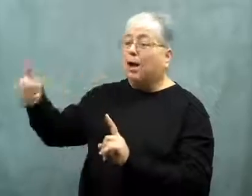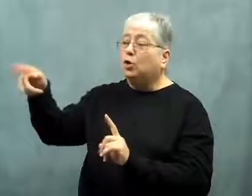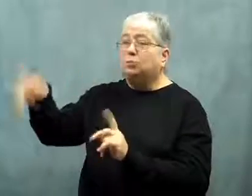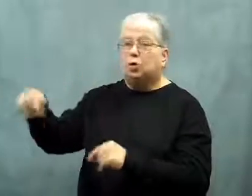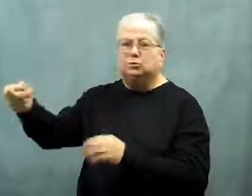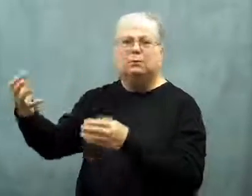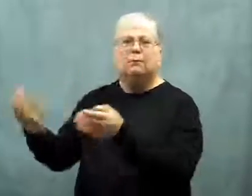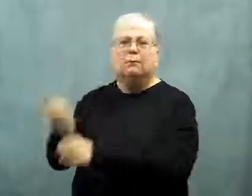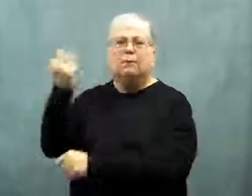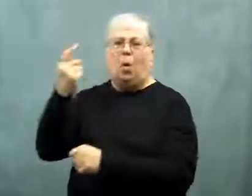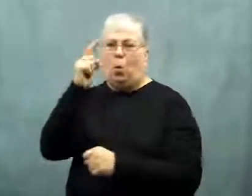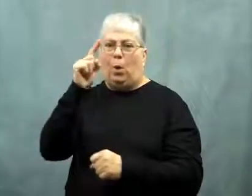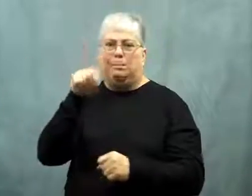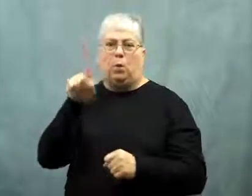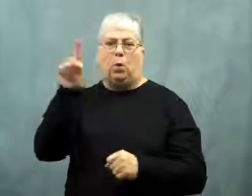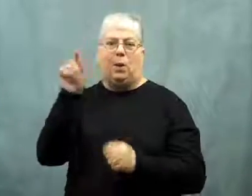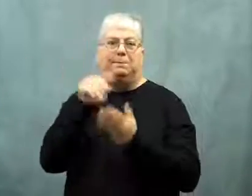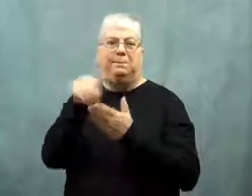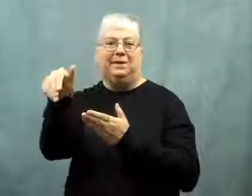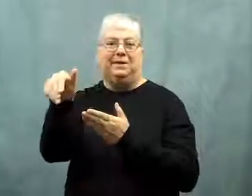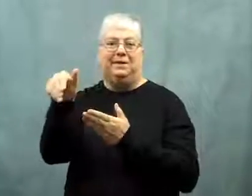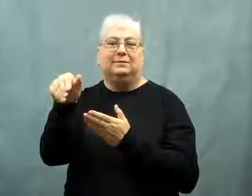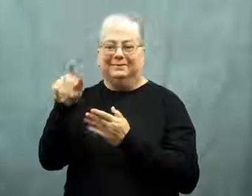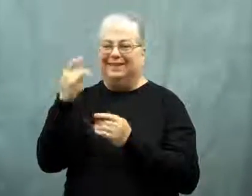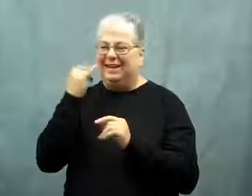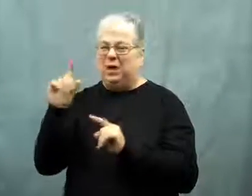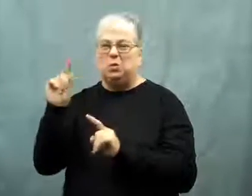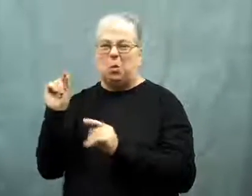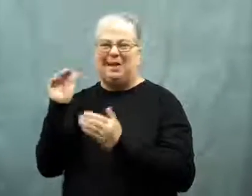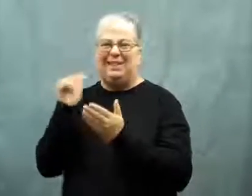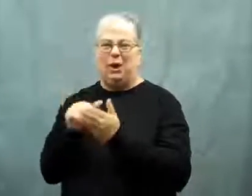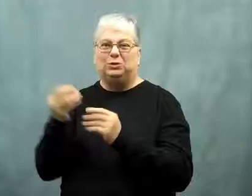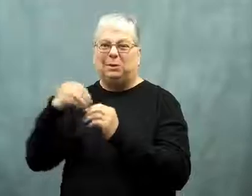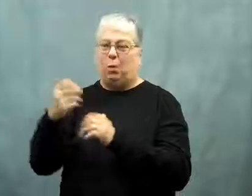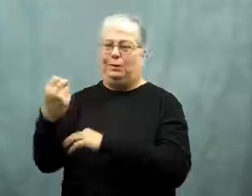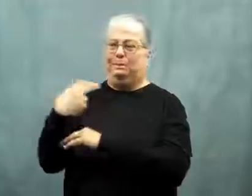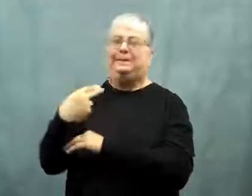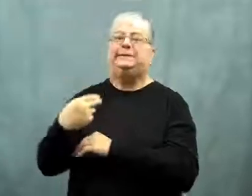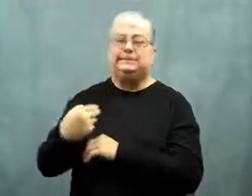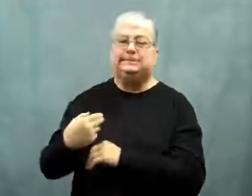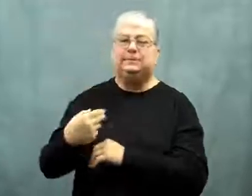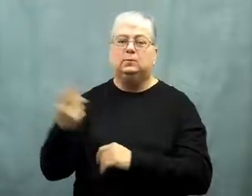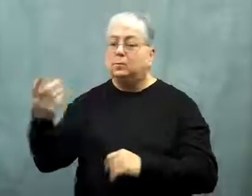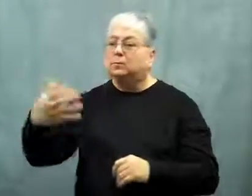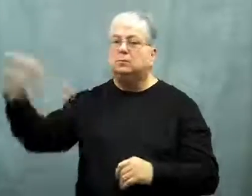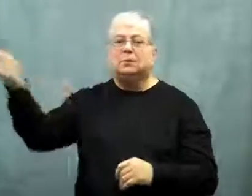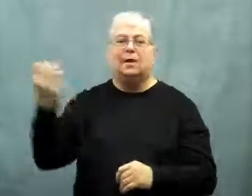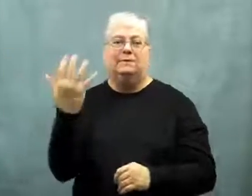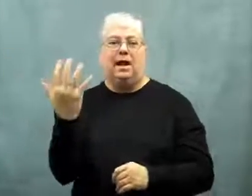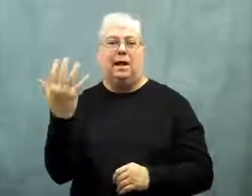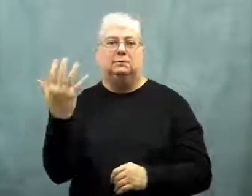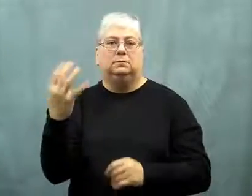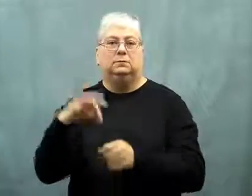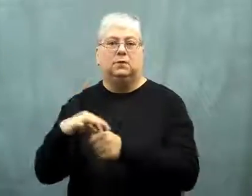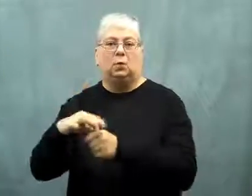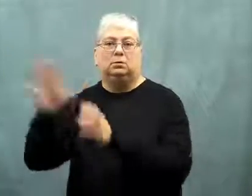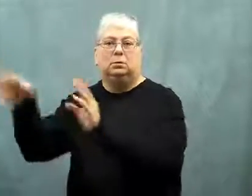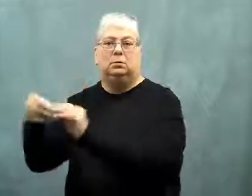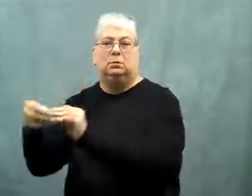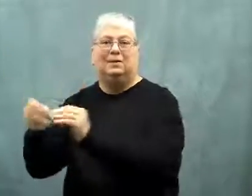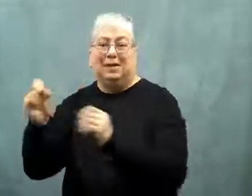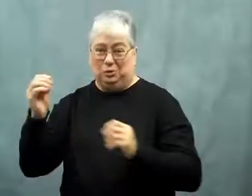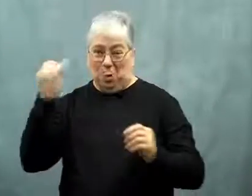His opponent gets 1.1 million votes, 20,000 more.